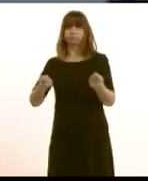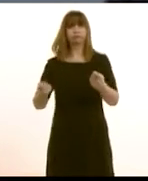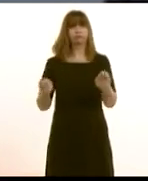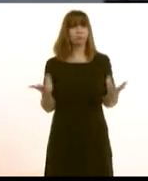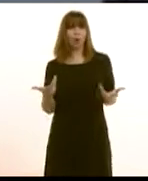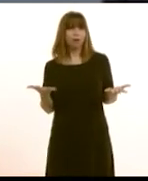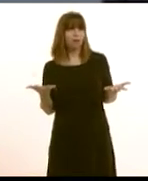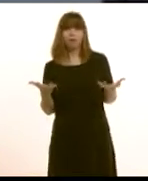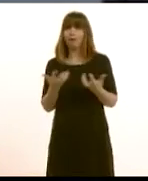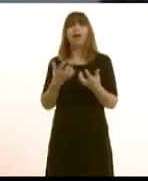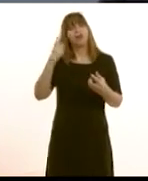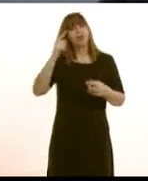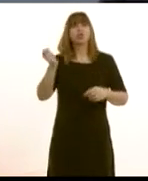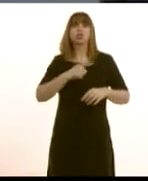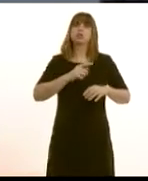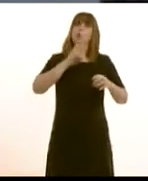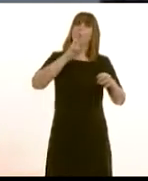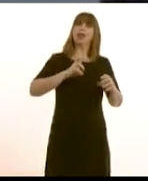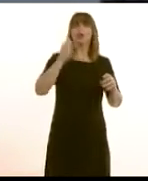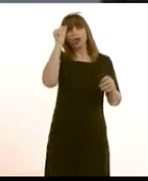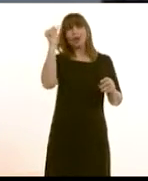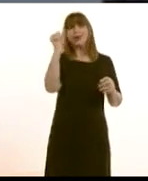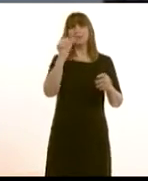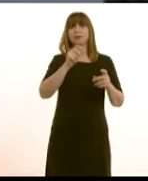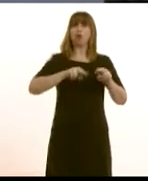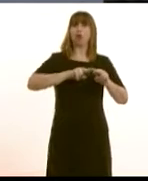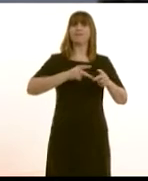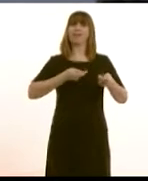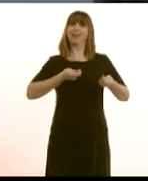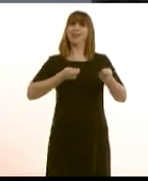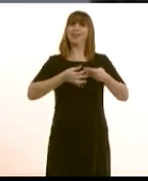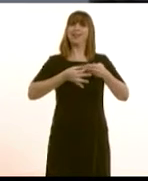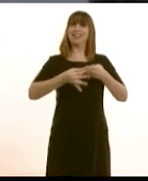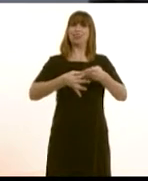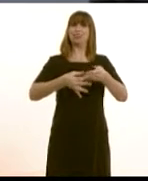time to establish a Welsh academy of leadership to promote high-quality school leadership